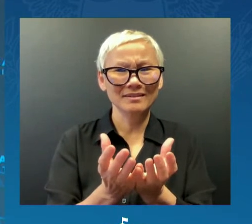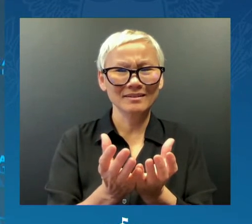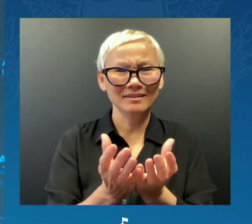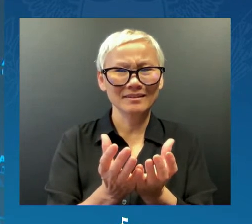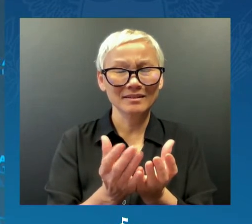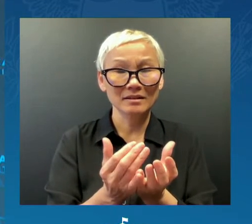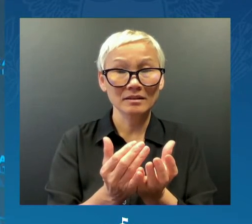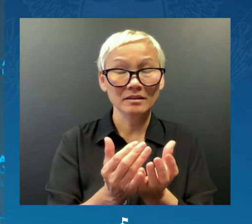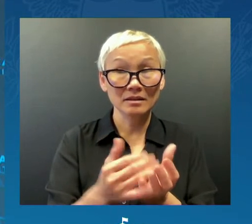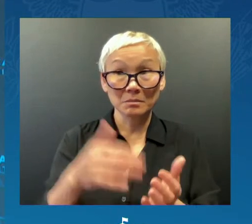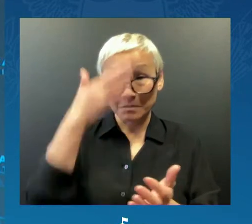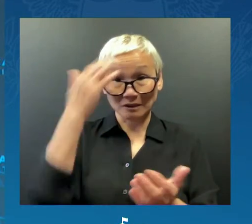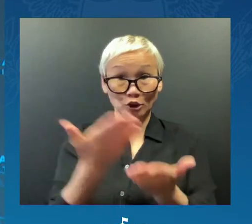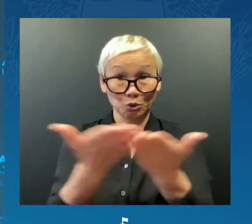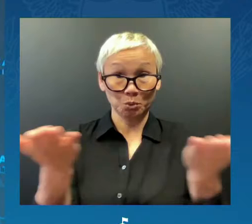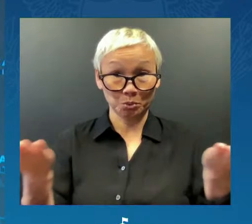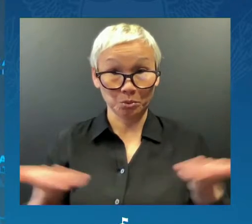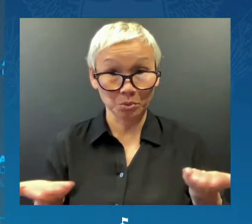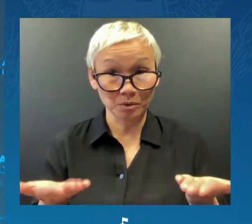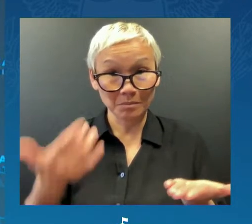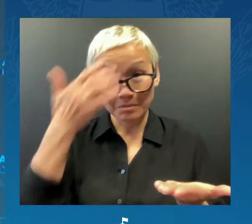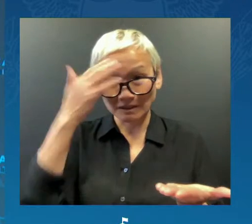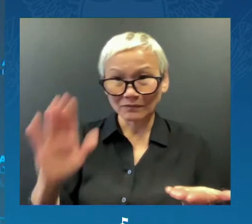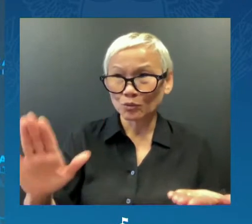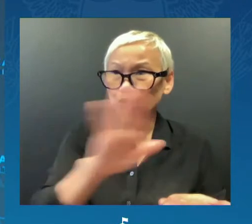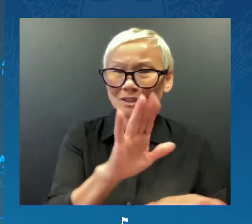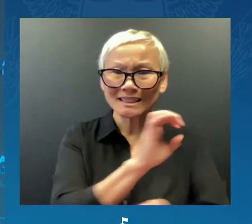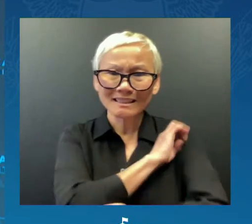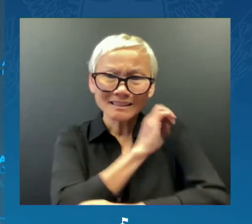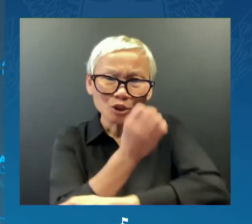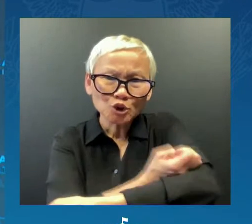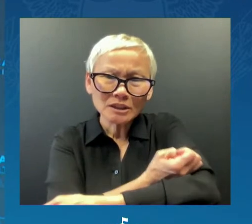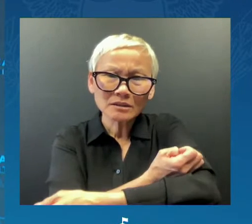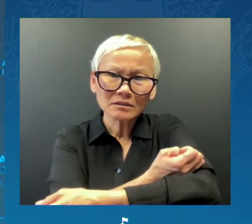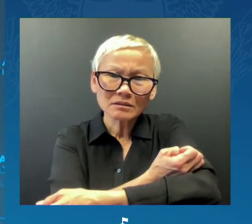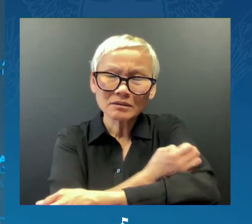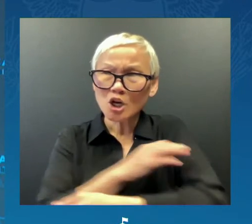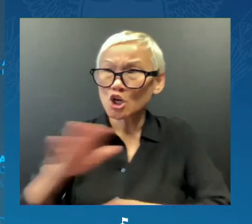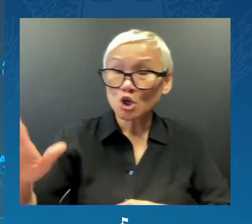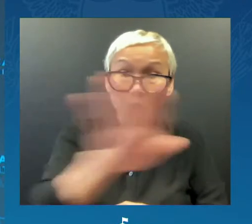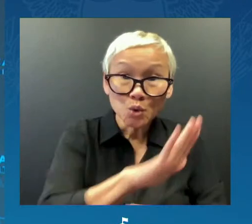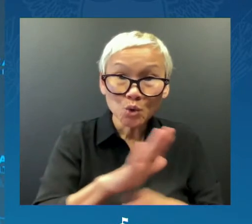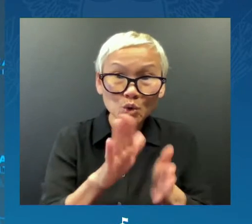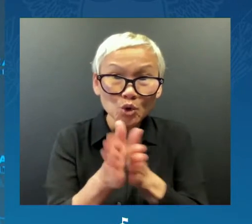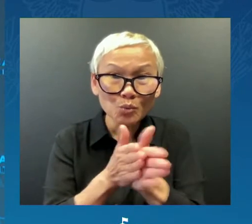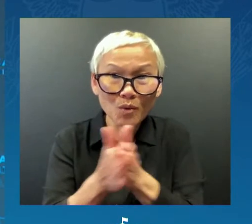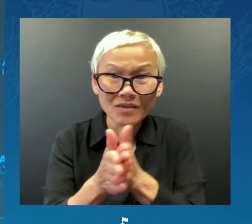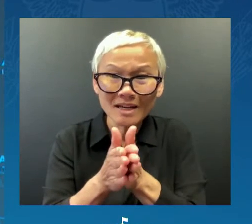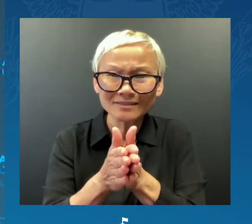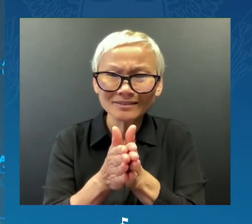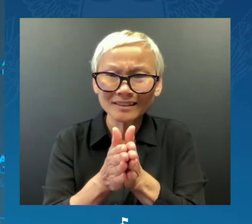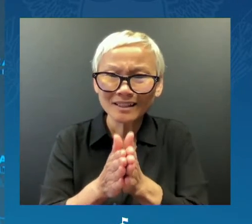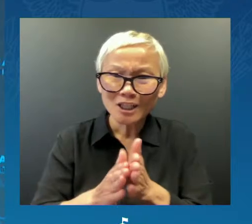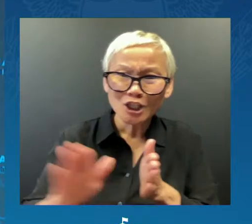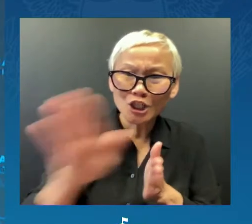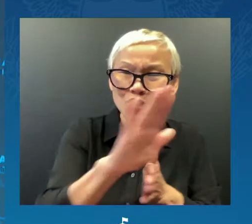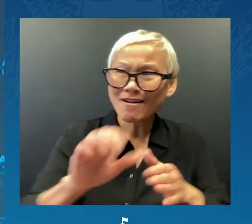because of your energy, your ambition, and your ability to transform